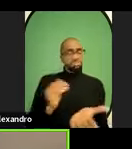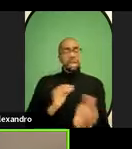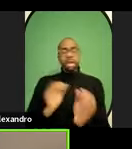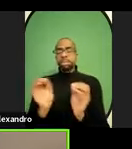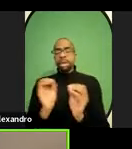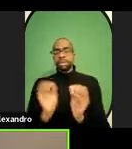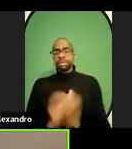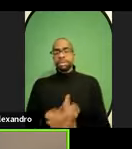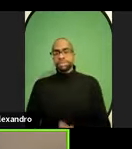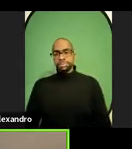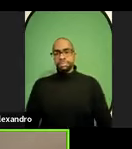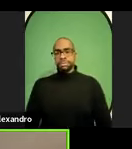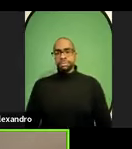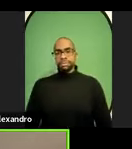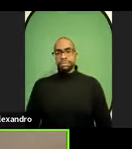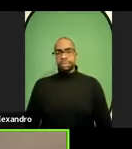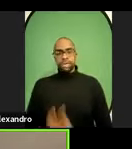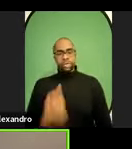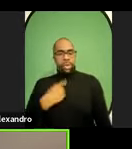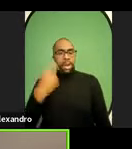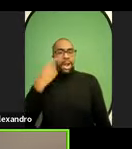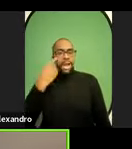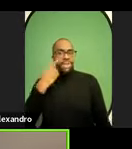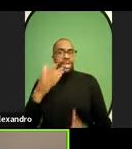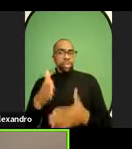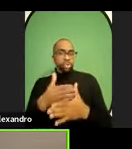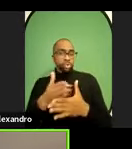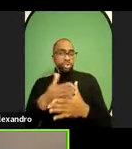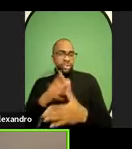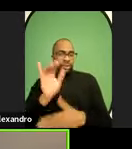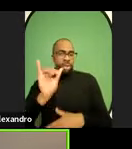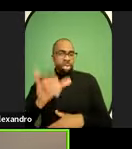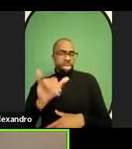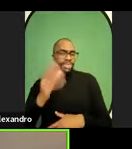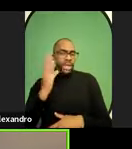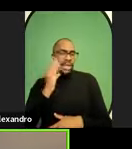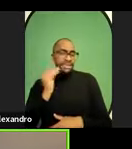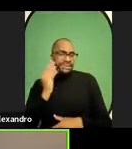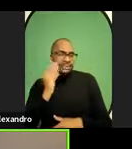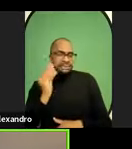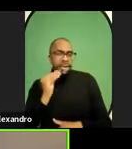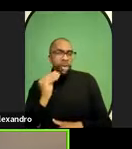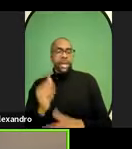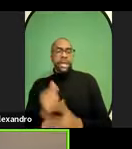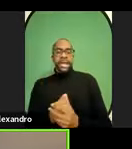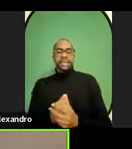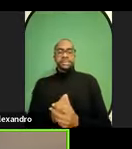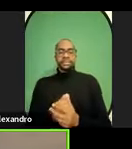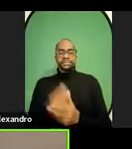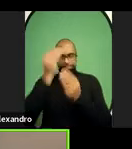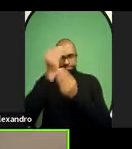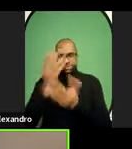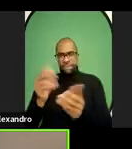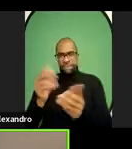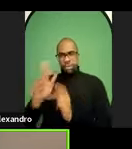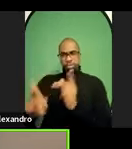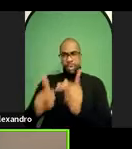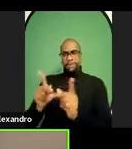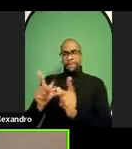documented. and documented, so. I think, sharing. that experience with that experience with folks who